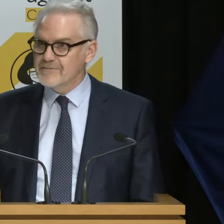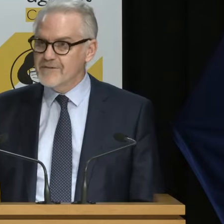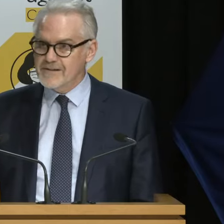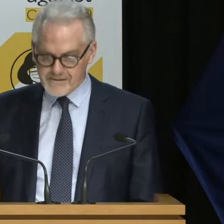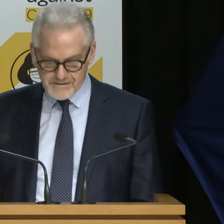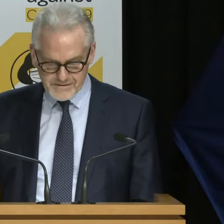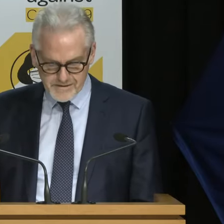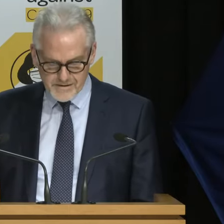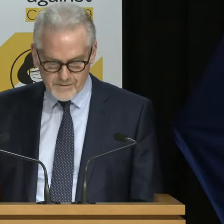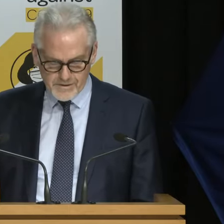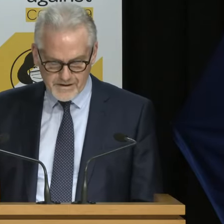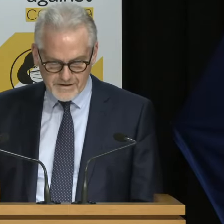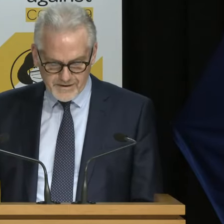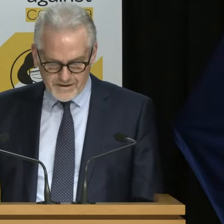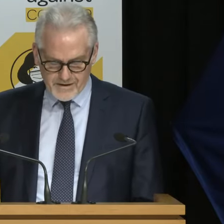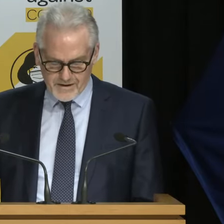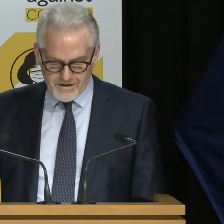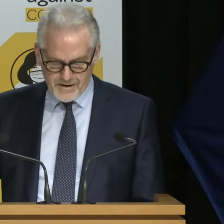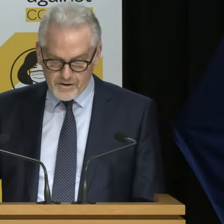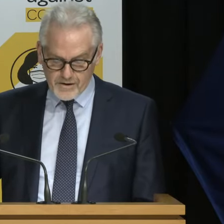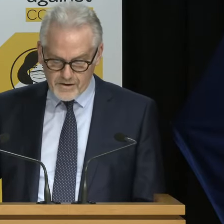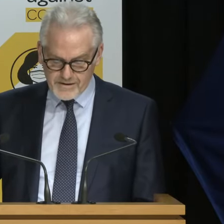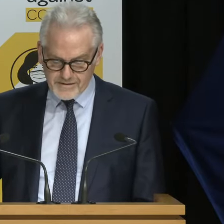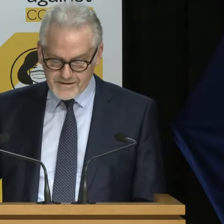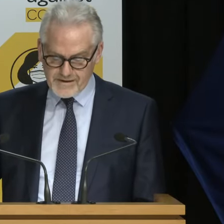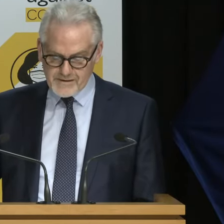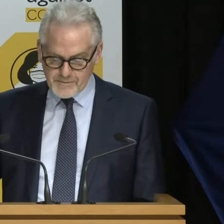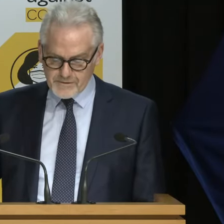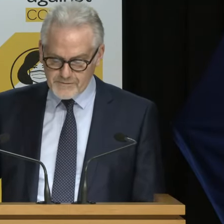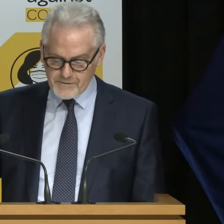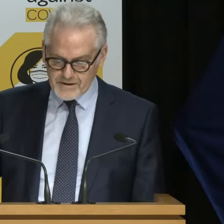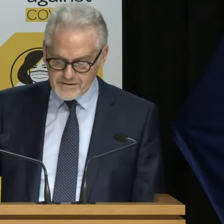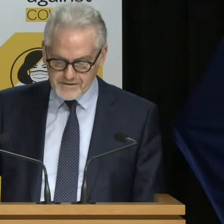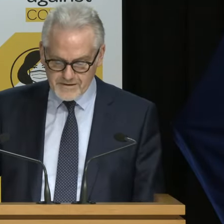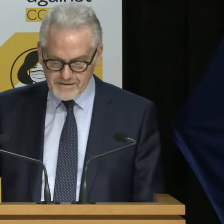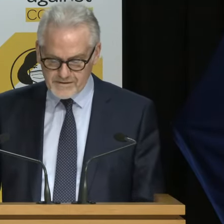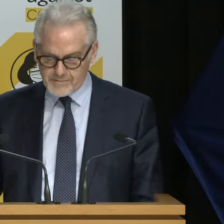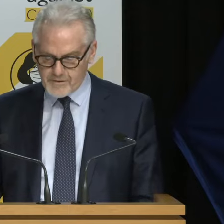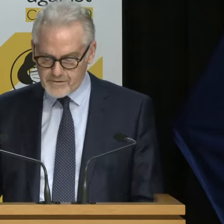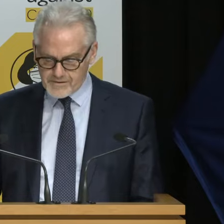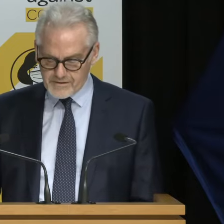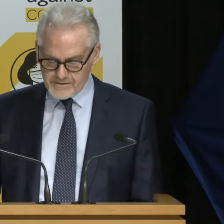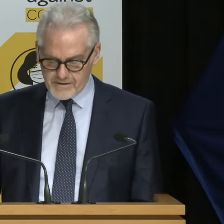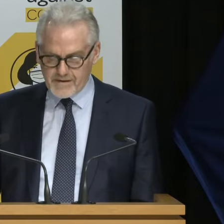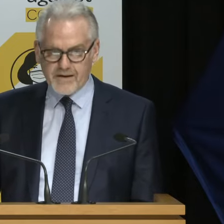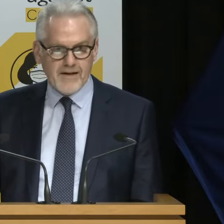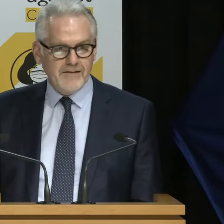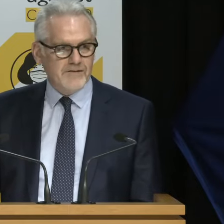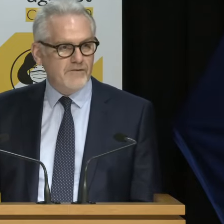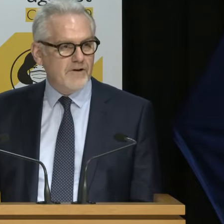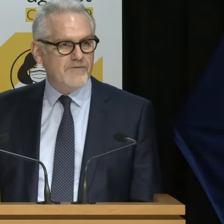slow to prepare for rapid antigen testing, so we need to up our game here. We need to clearly articulate a